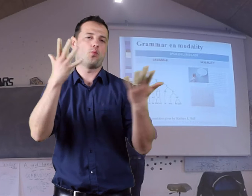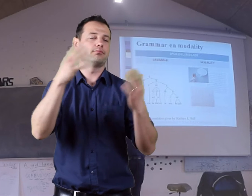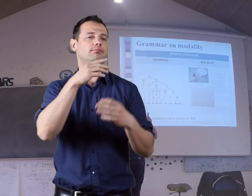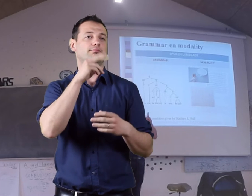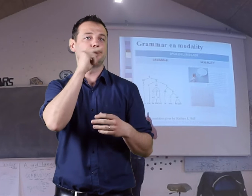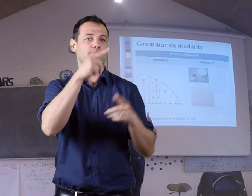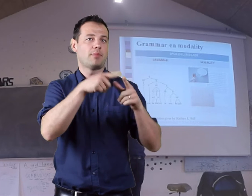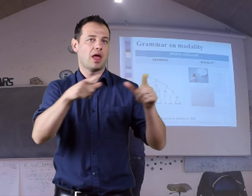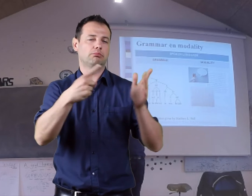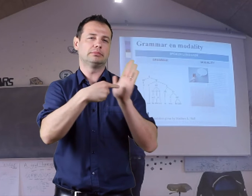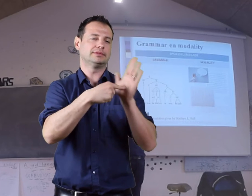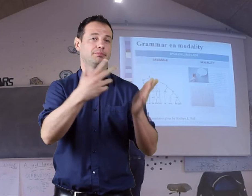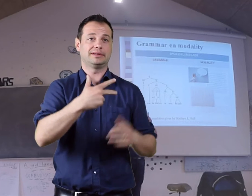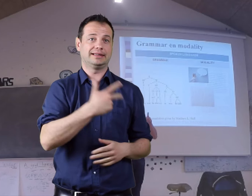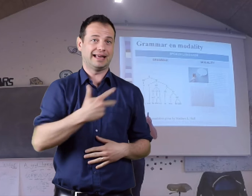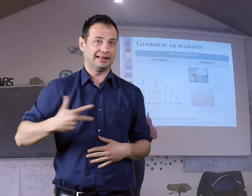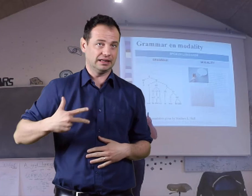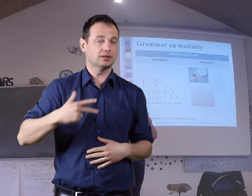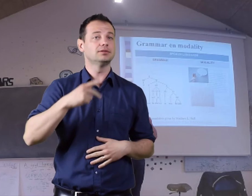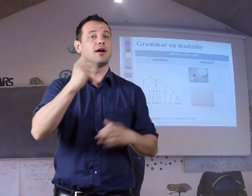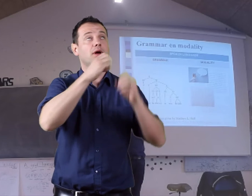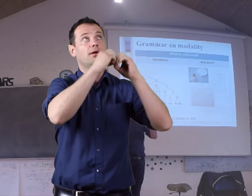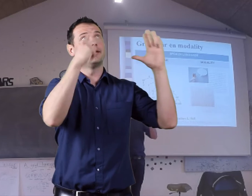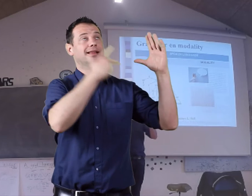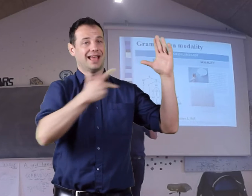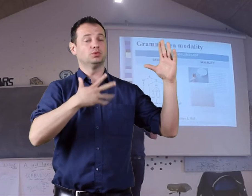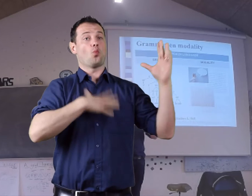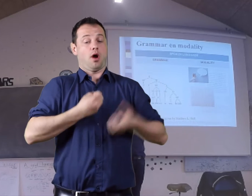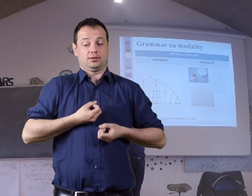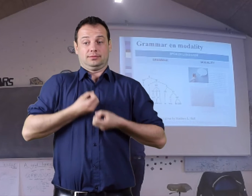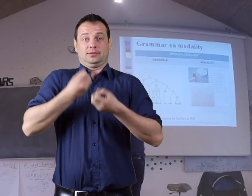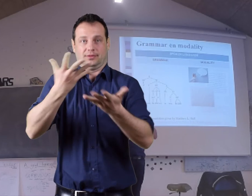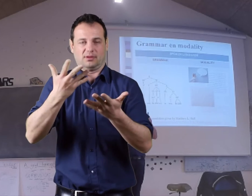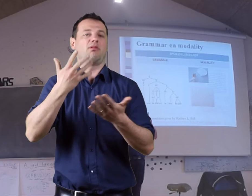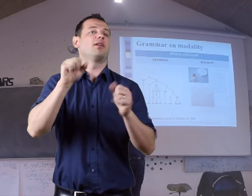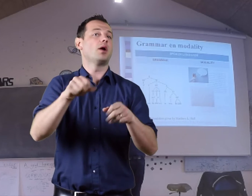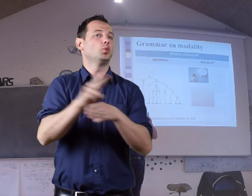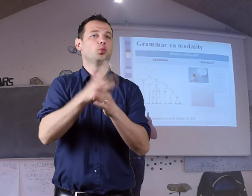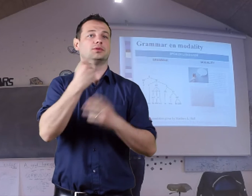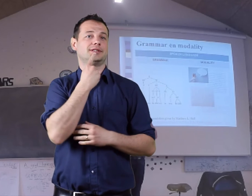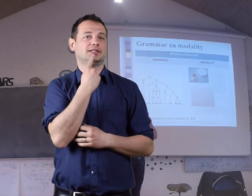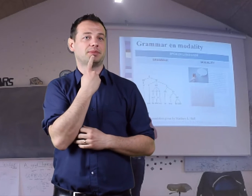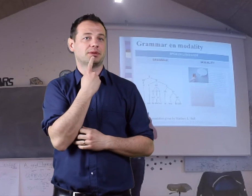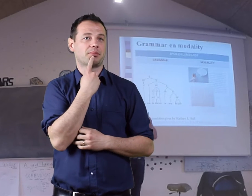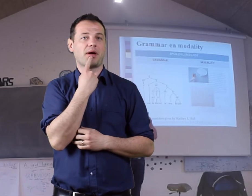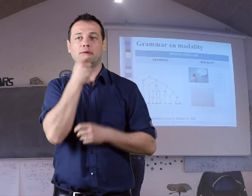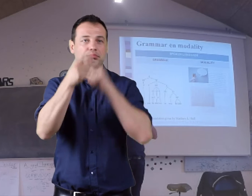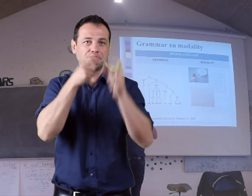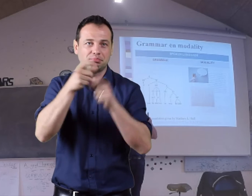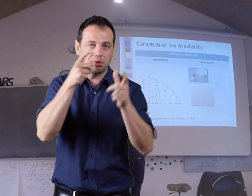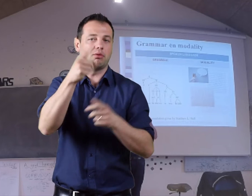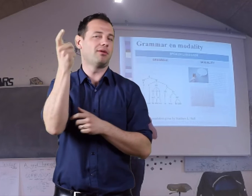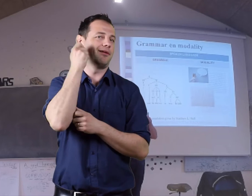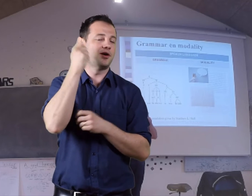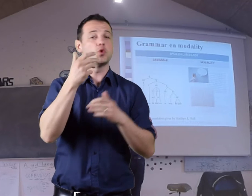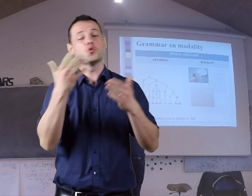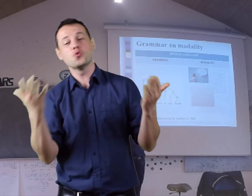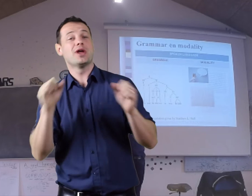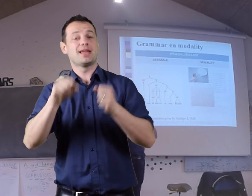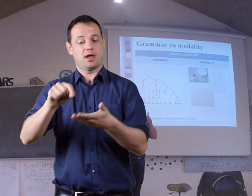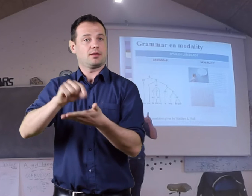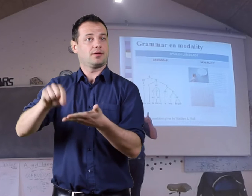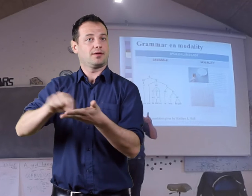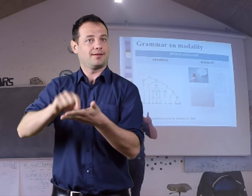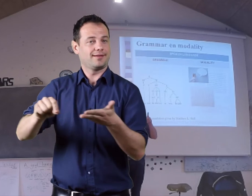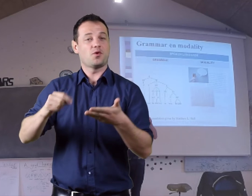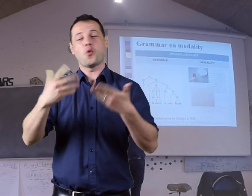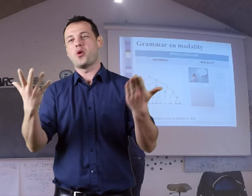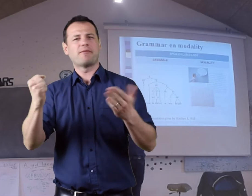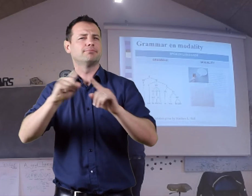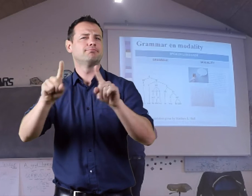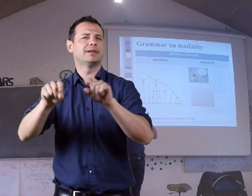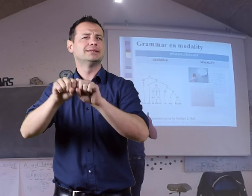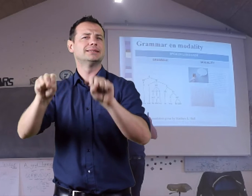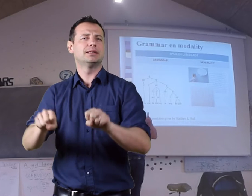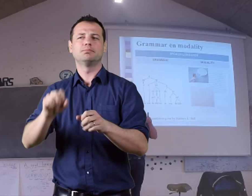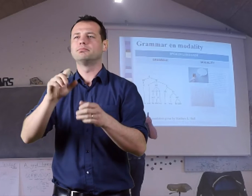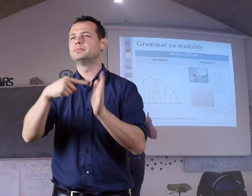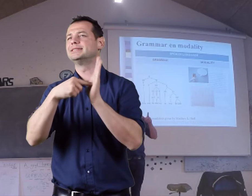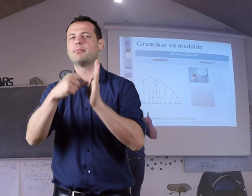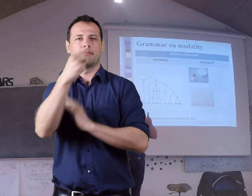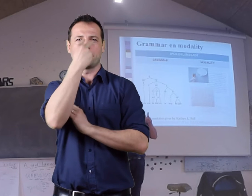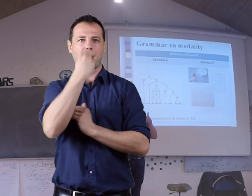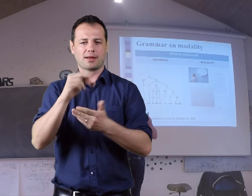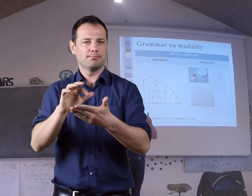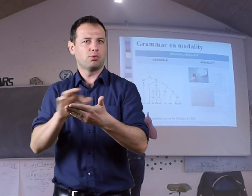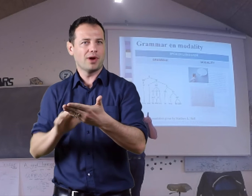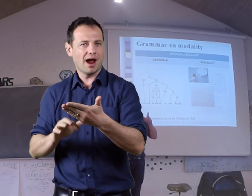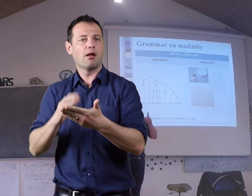Spoken language, for example, Danish. Danish can use speaking/listening or writing, or different systems like Braille.